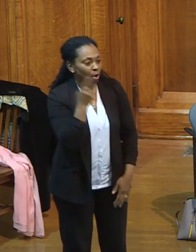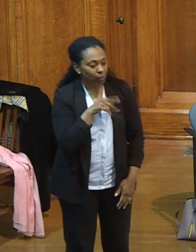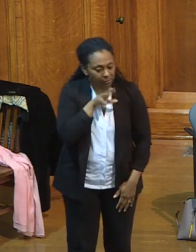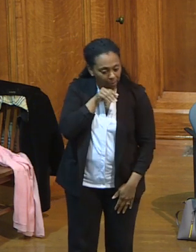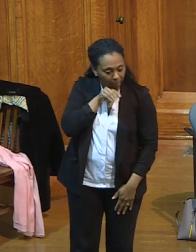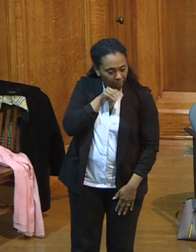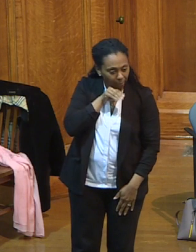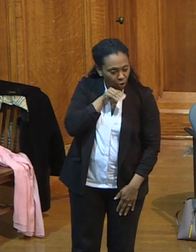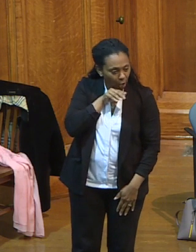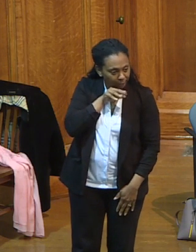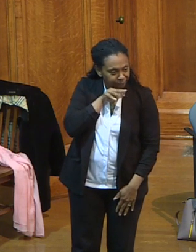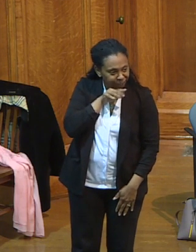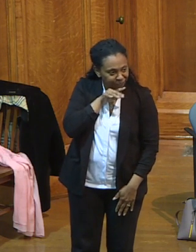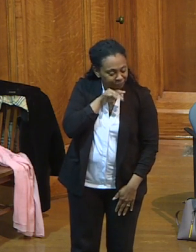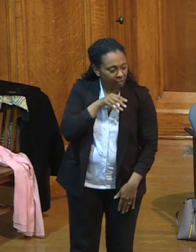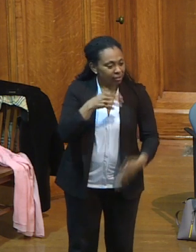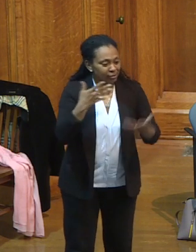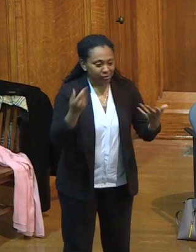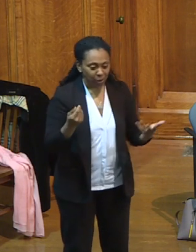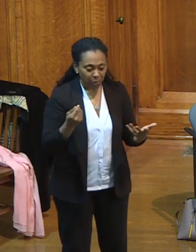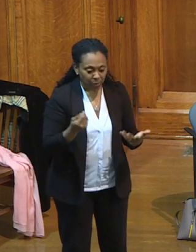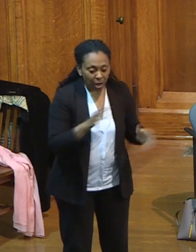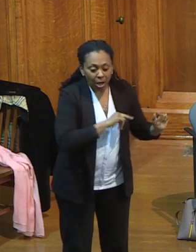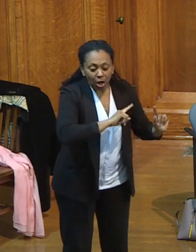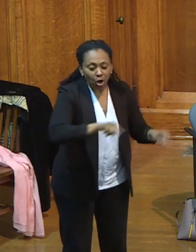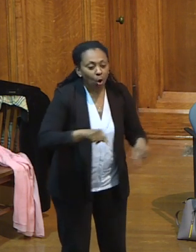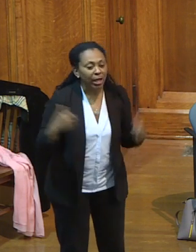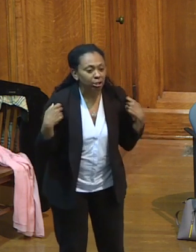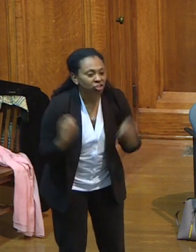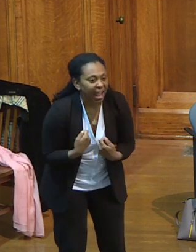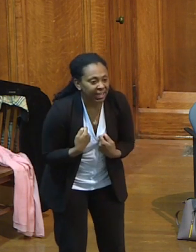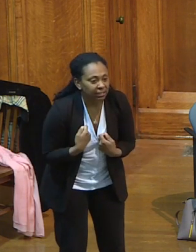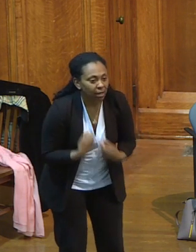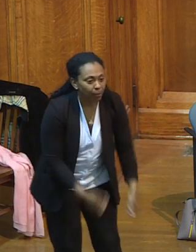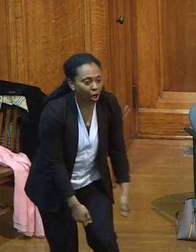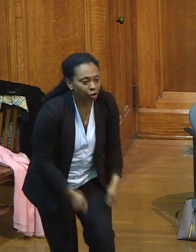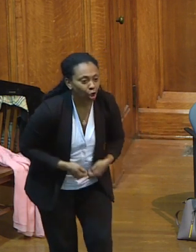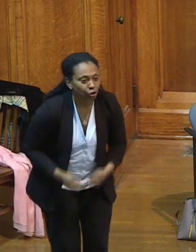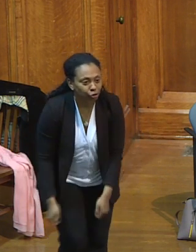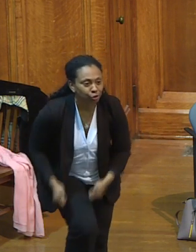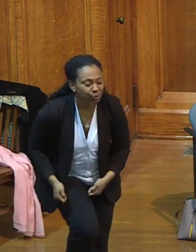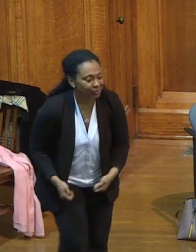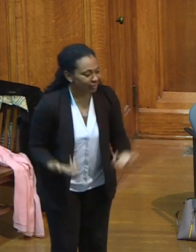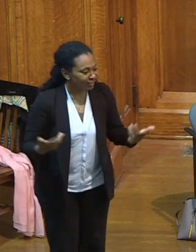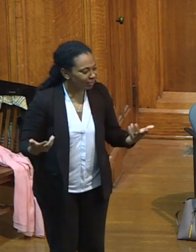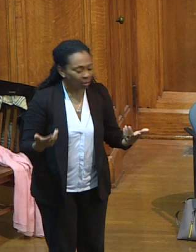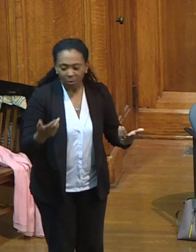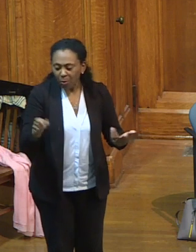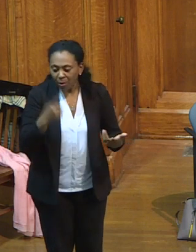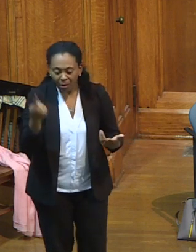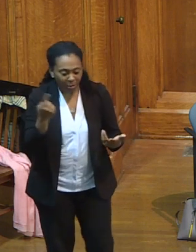you know, it's putting on the jacket, the booties. This is milk. You know, we're constantly making a connection to things